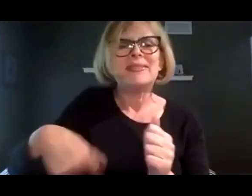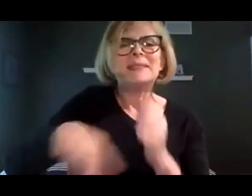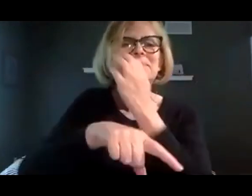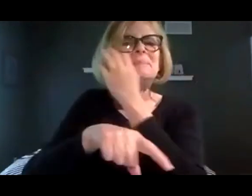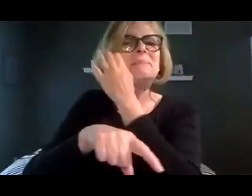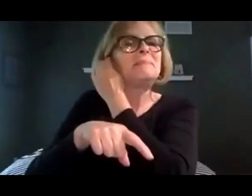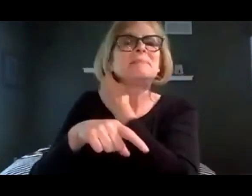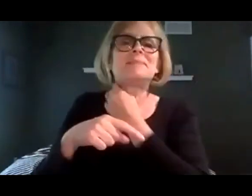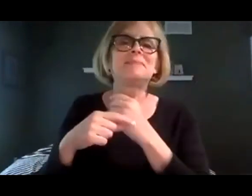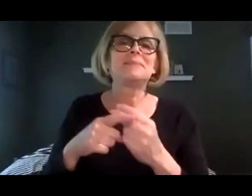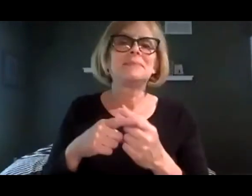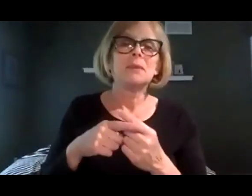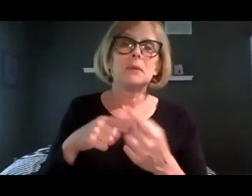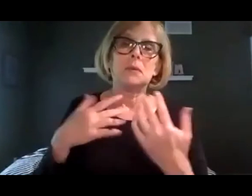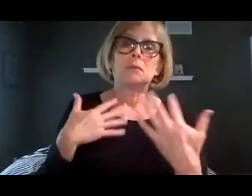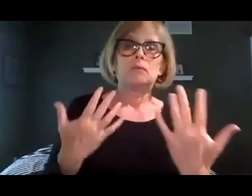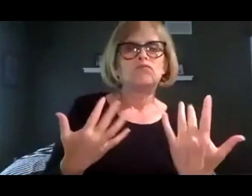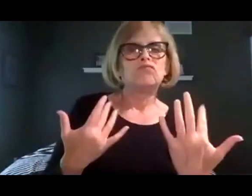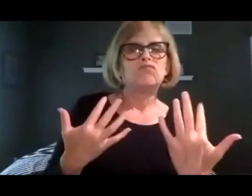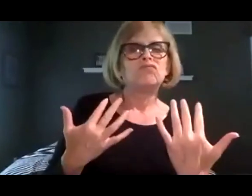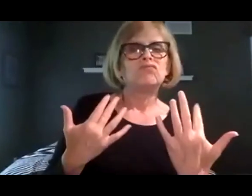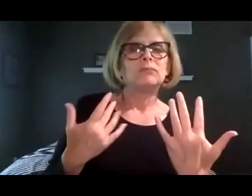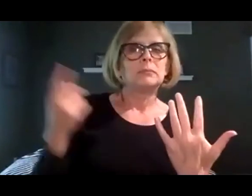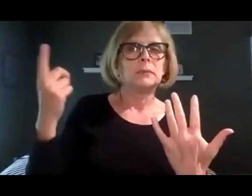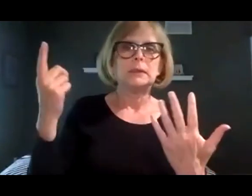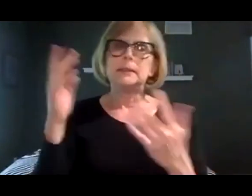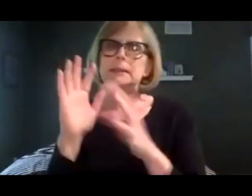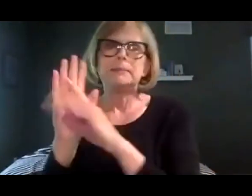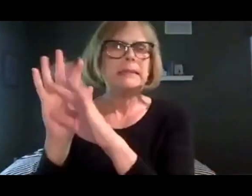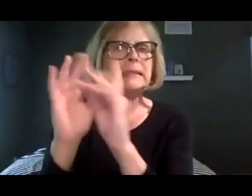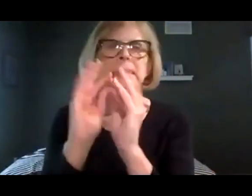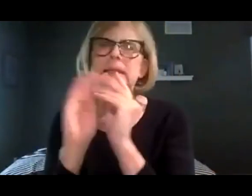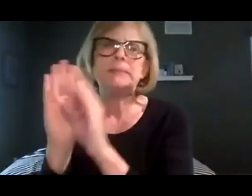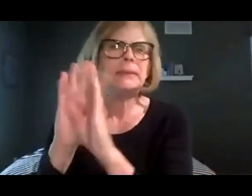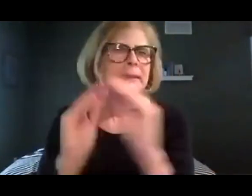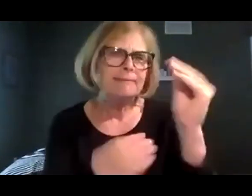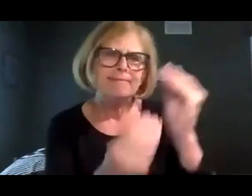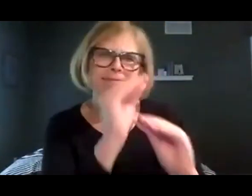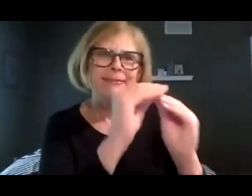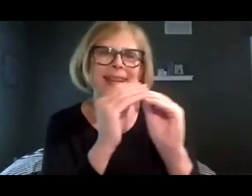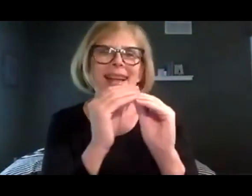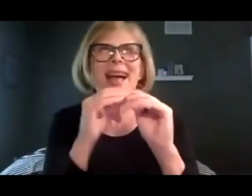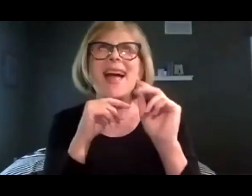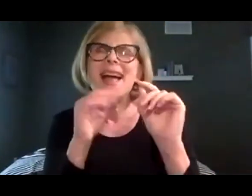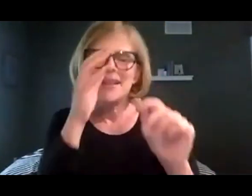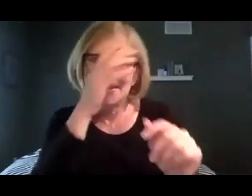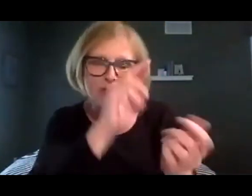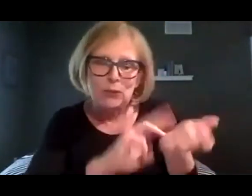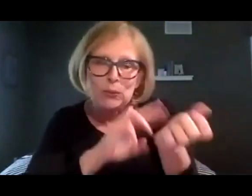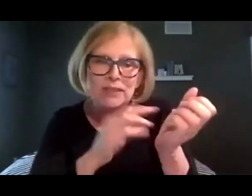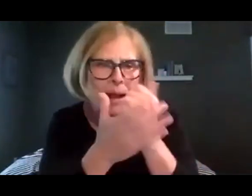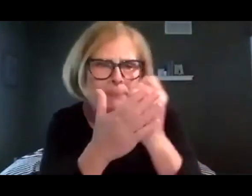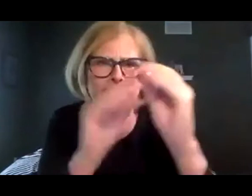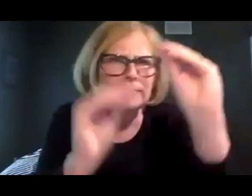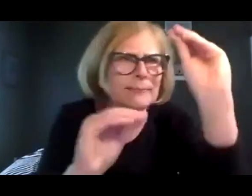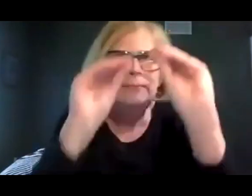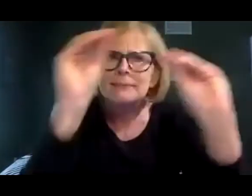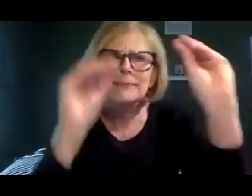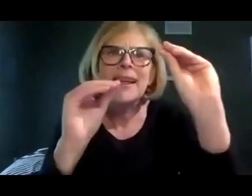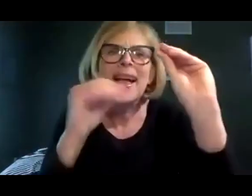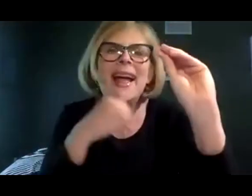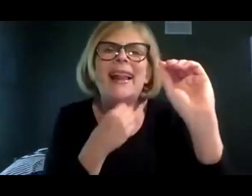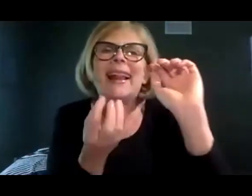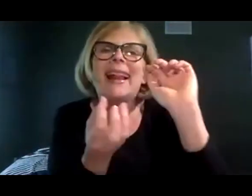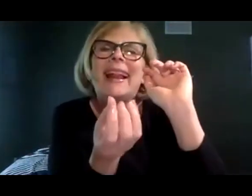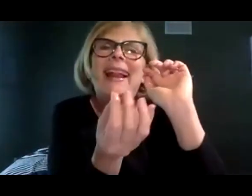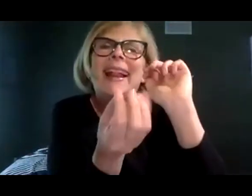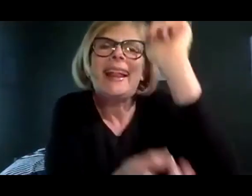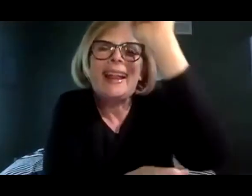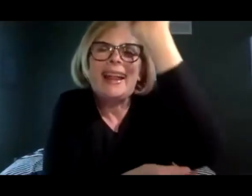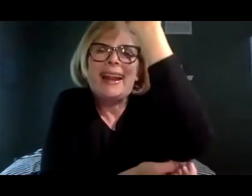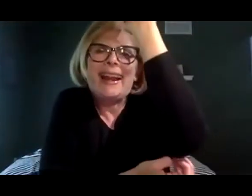I wait until their hands are very busy, then I tickle their arms, and cause a big tizzy!